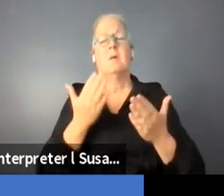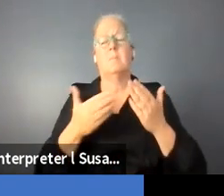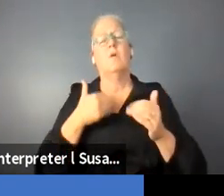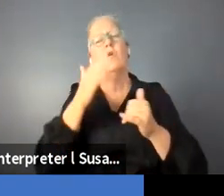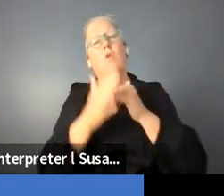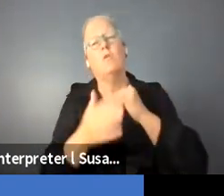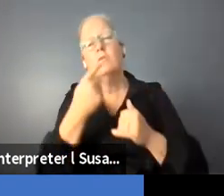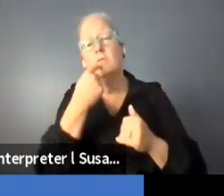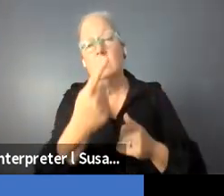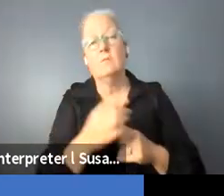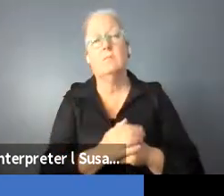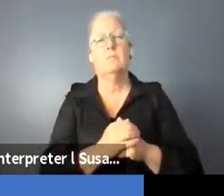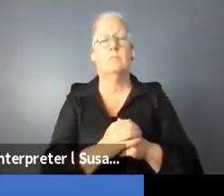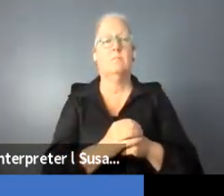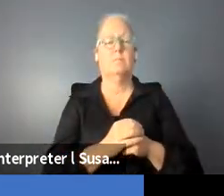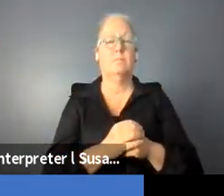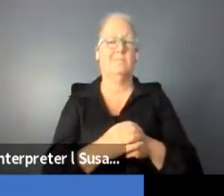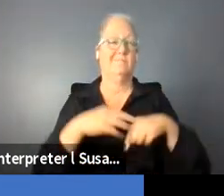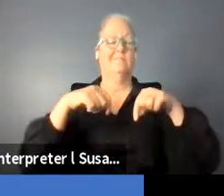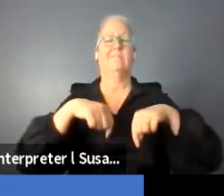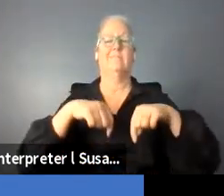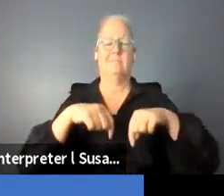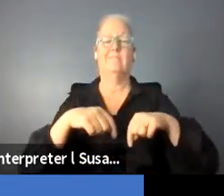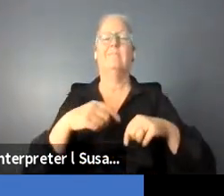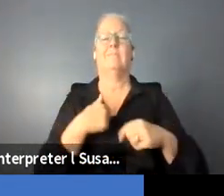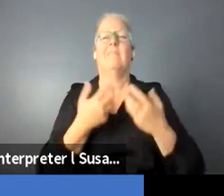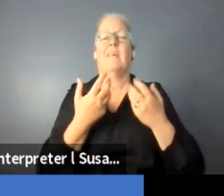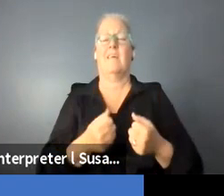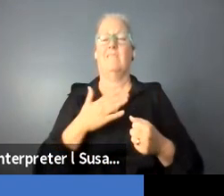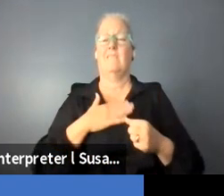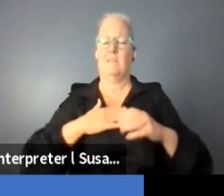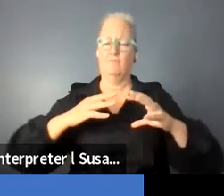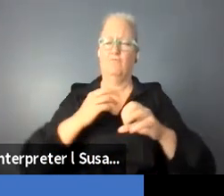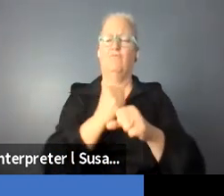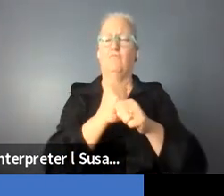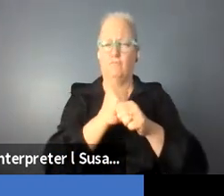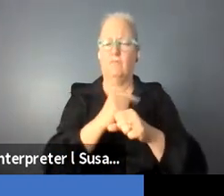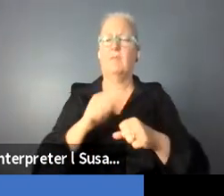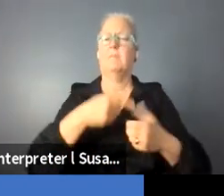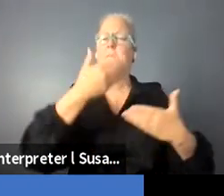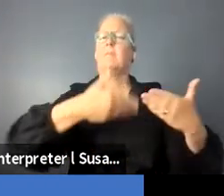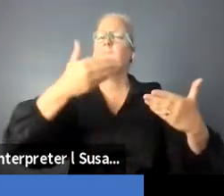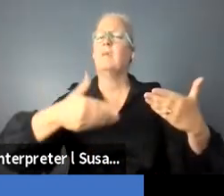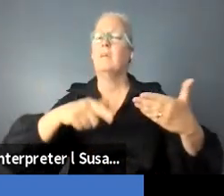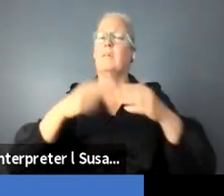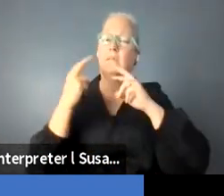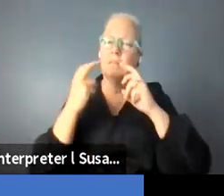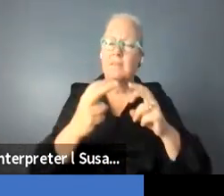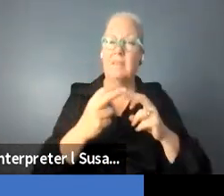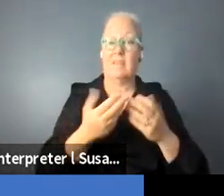this is based on the synthesis paper, it's in the kind of final processes of development and should be released in the coming weeks